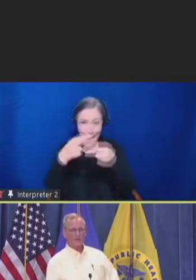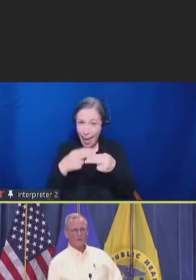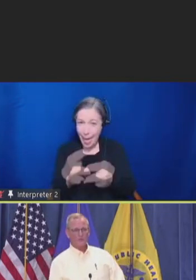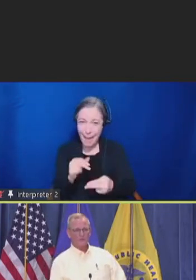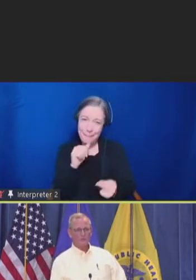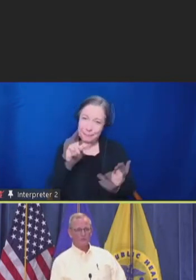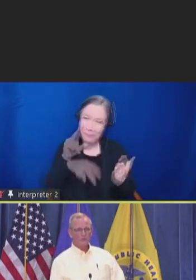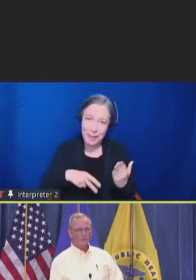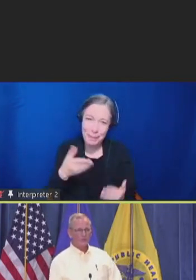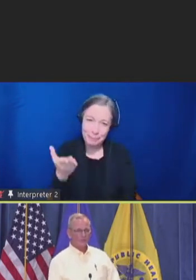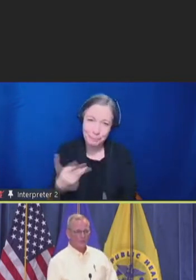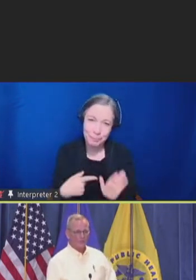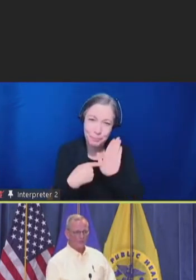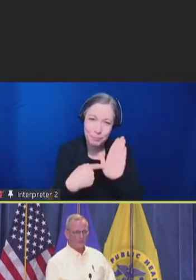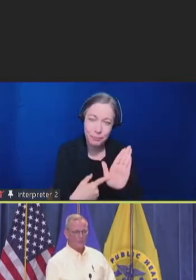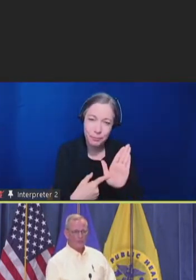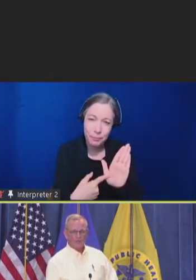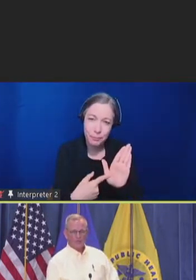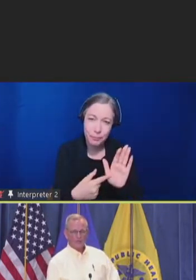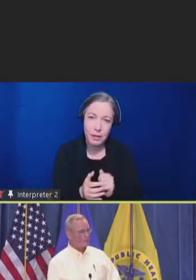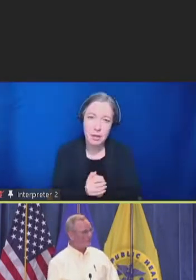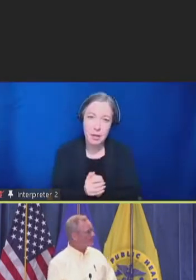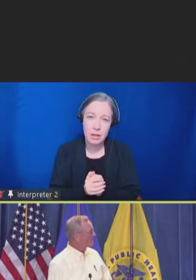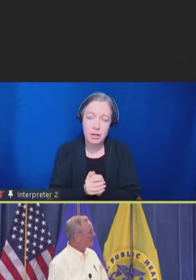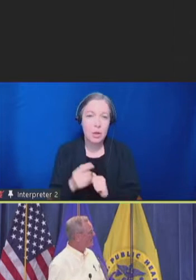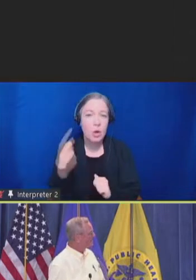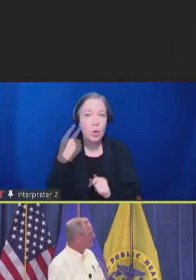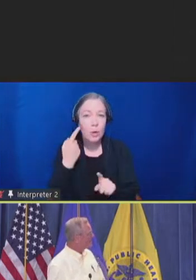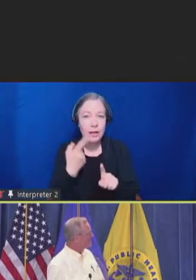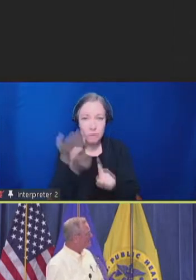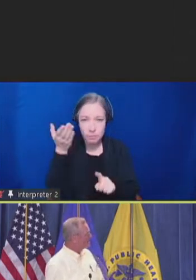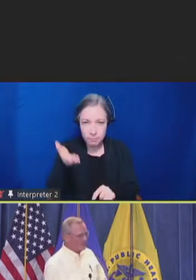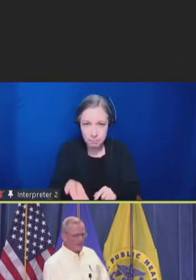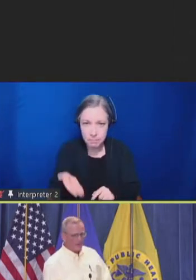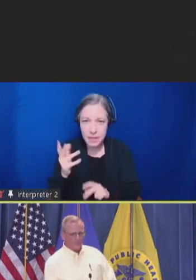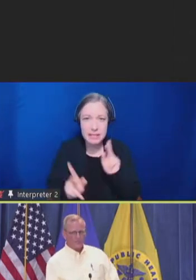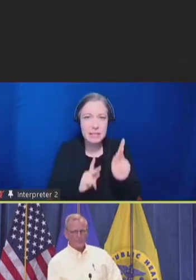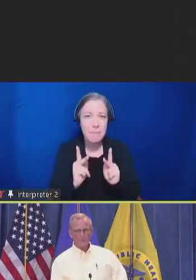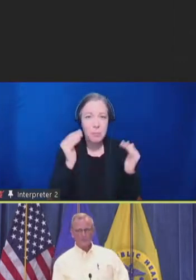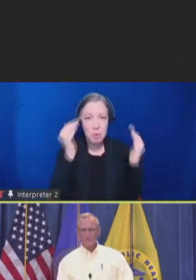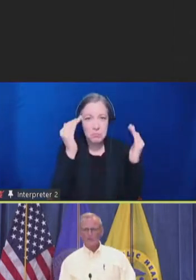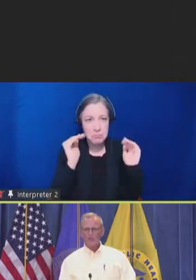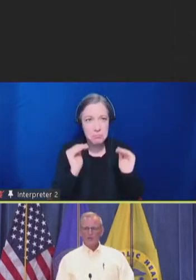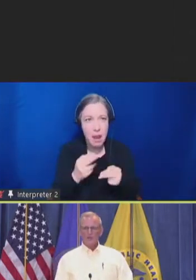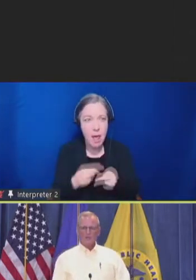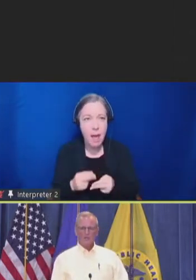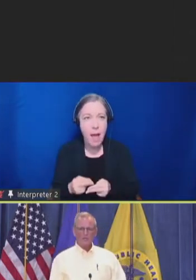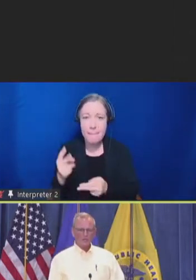These are the folks that we heard from as we met every other week and received a really